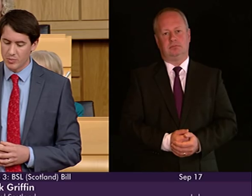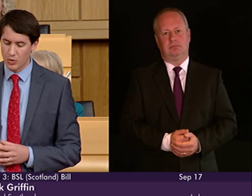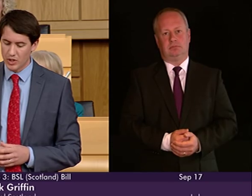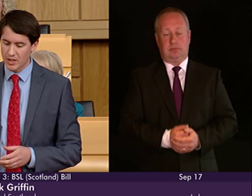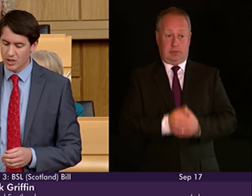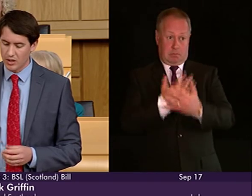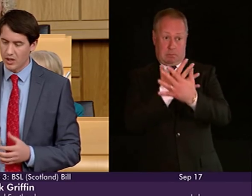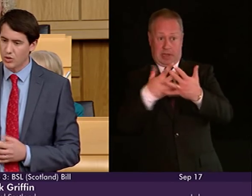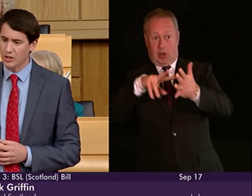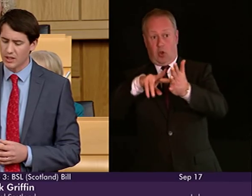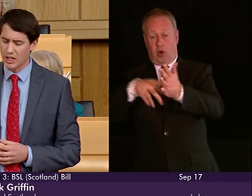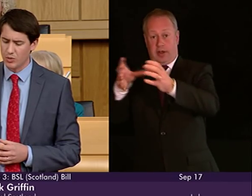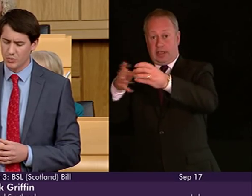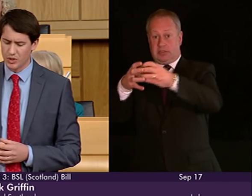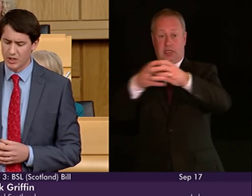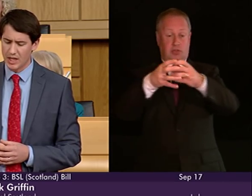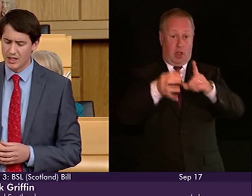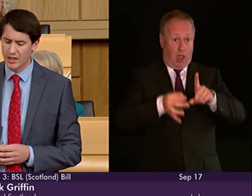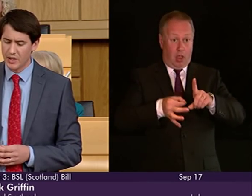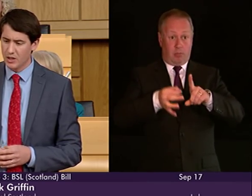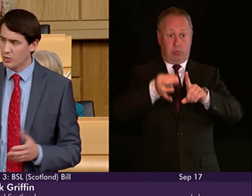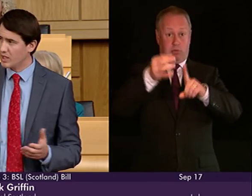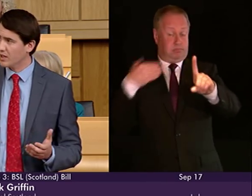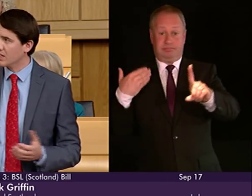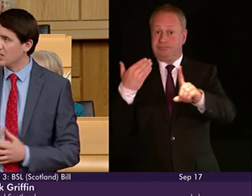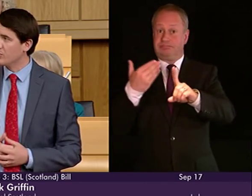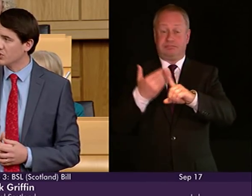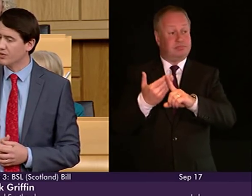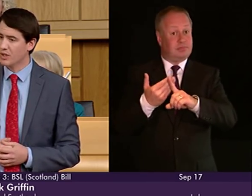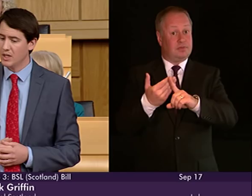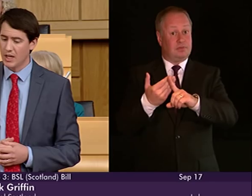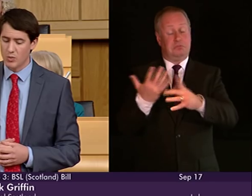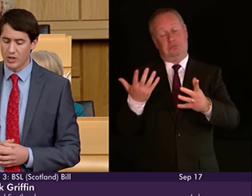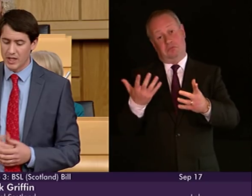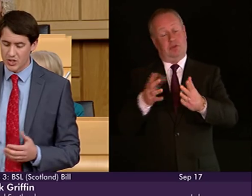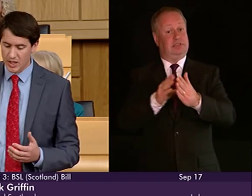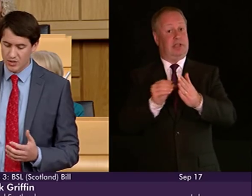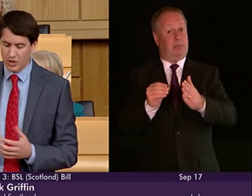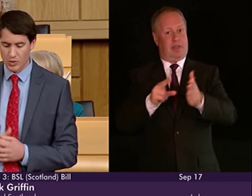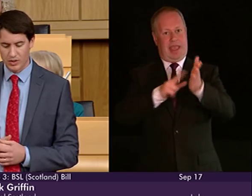progress. I do not think that anyone would deny that, given the example of what the NHS